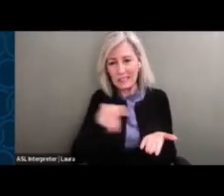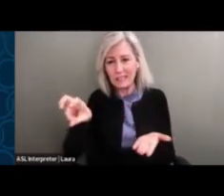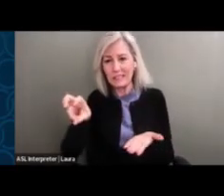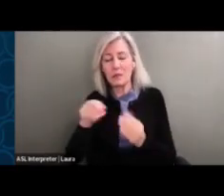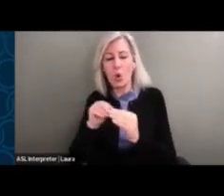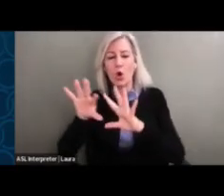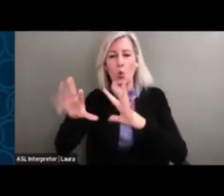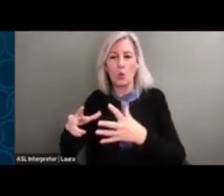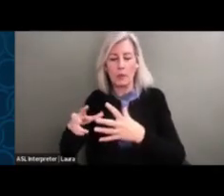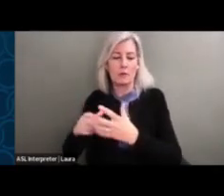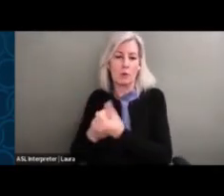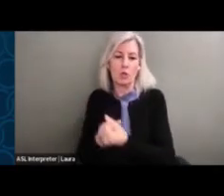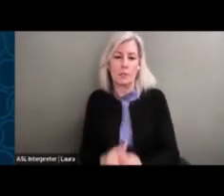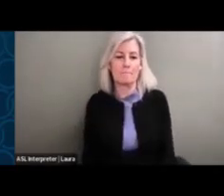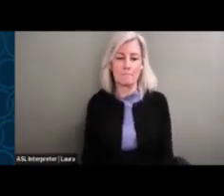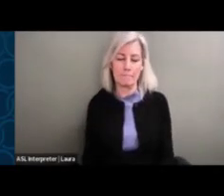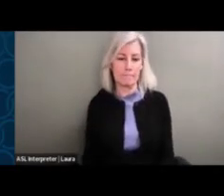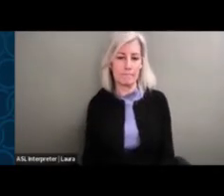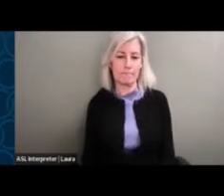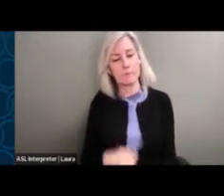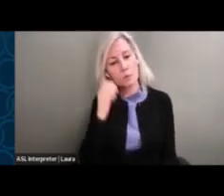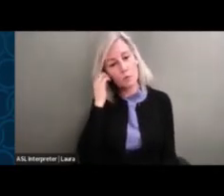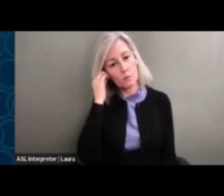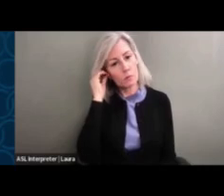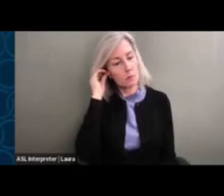that, because of budgeting and staffing reasons, move them into note